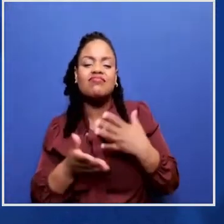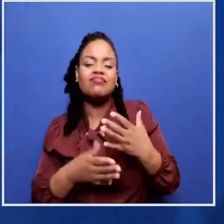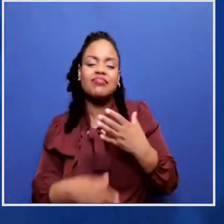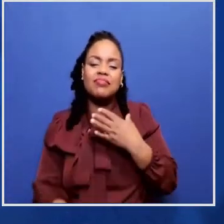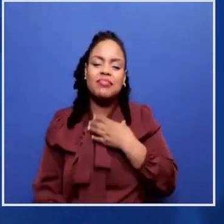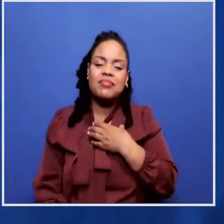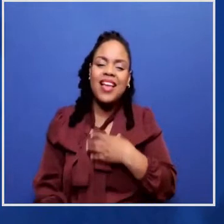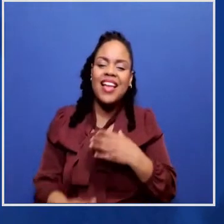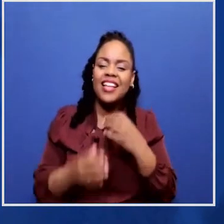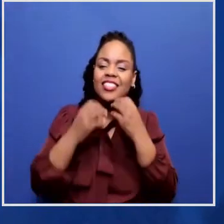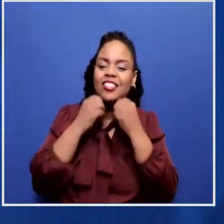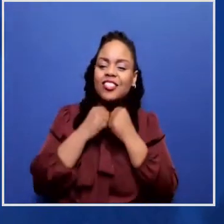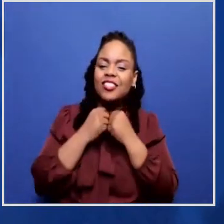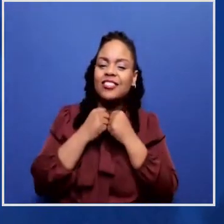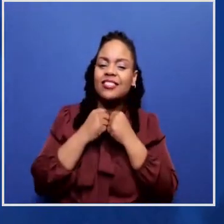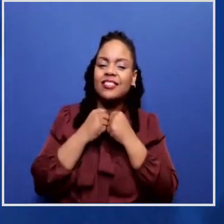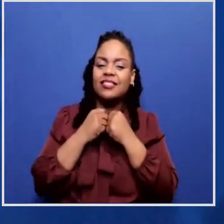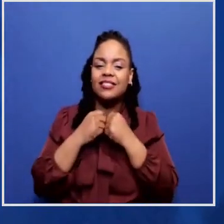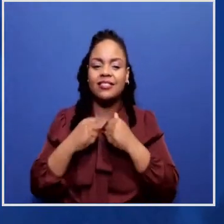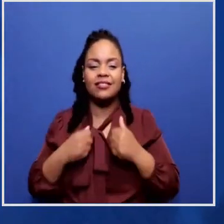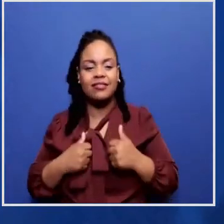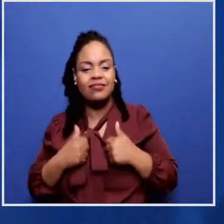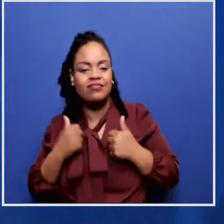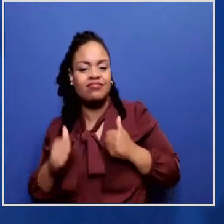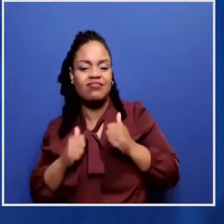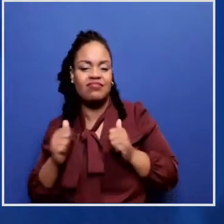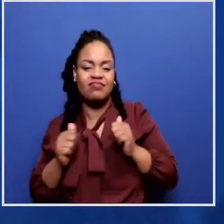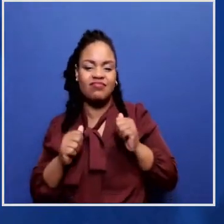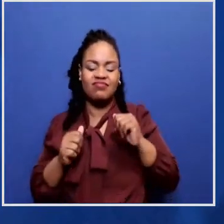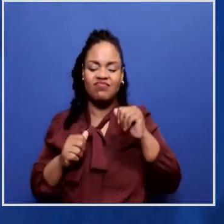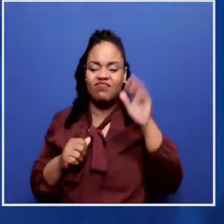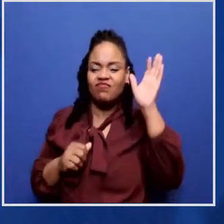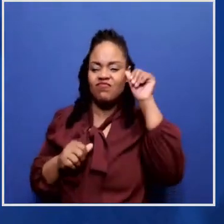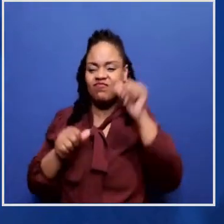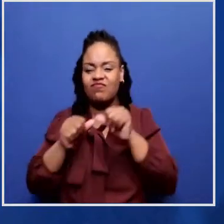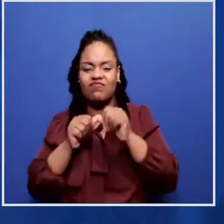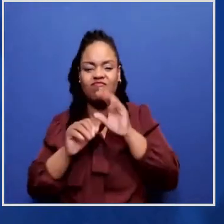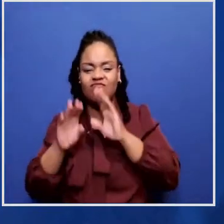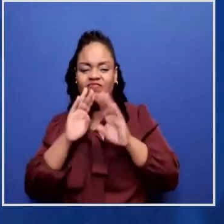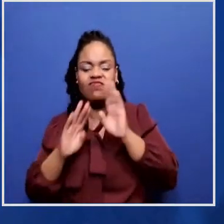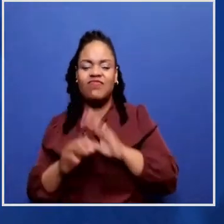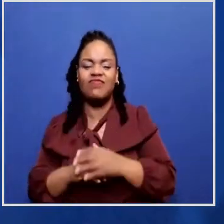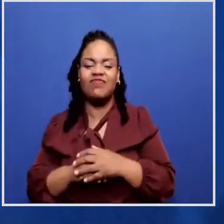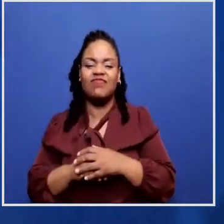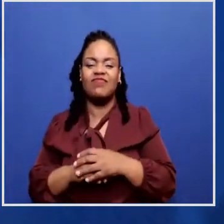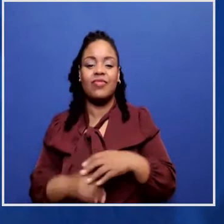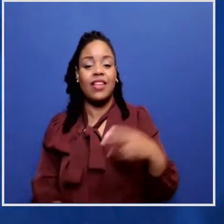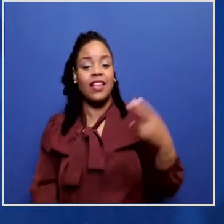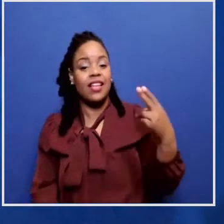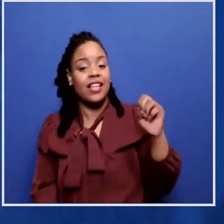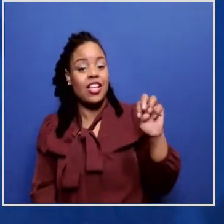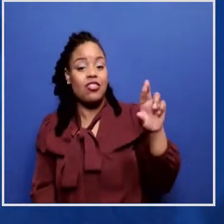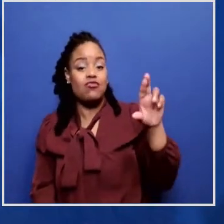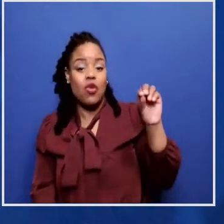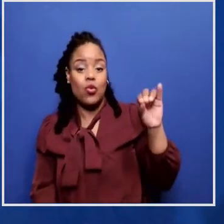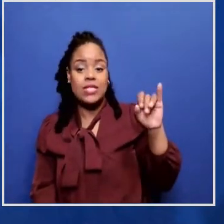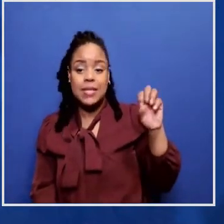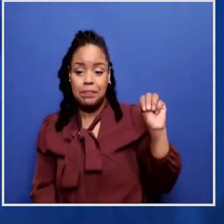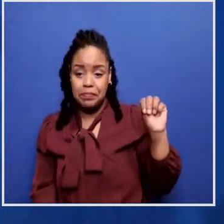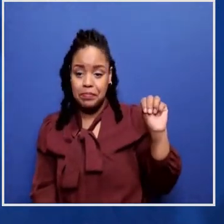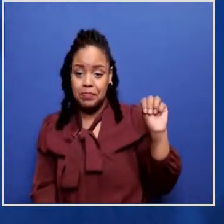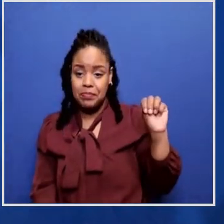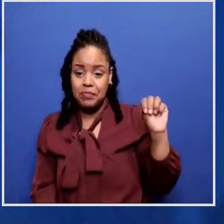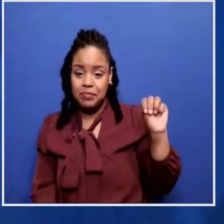DECENCY, OUR DIVERSITY,